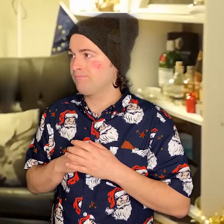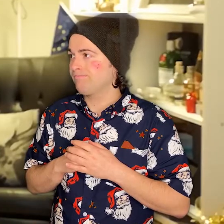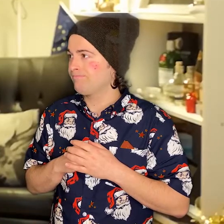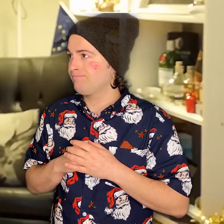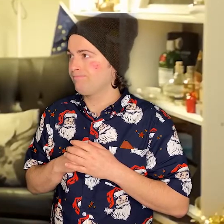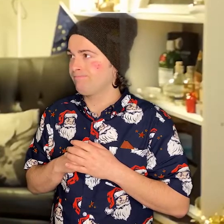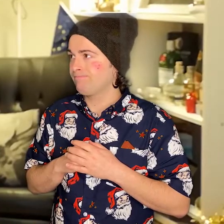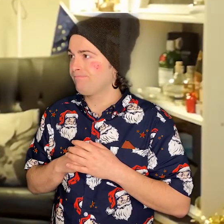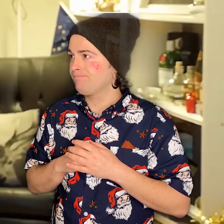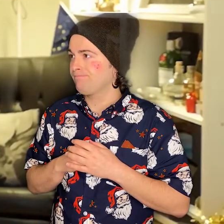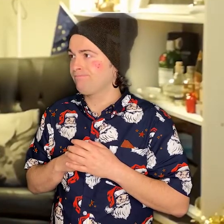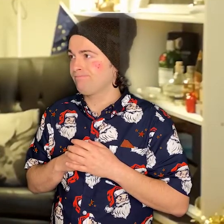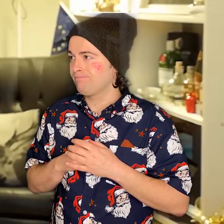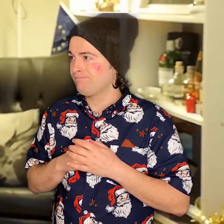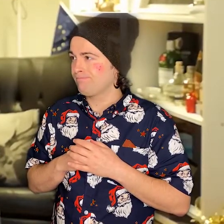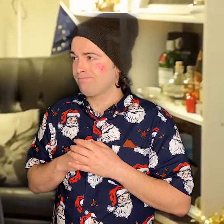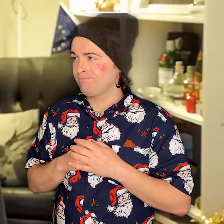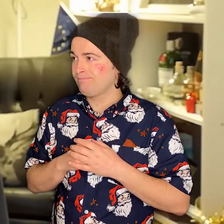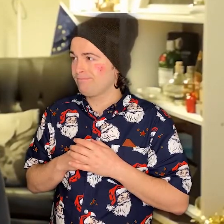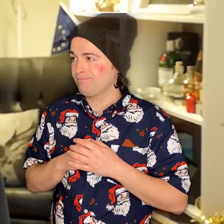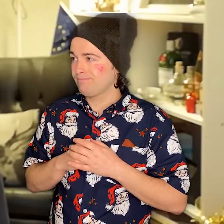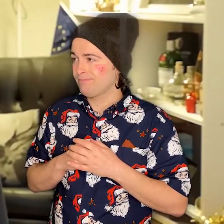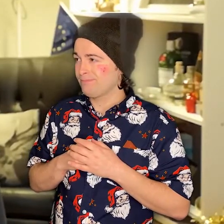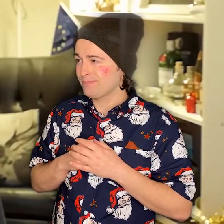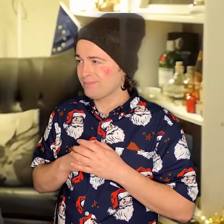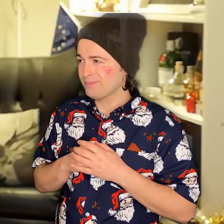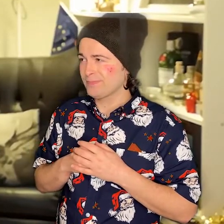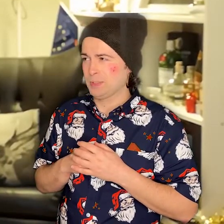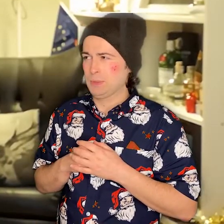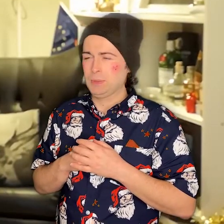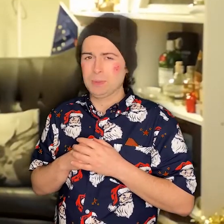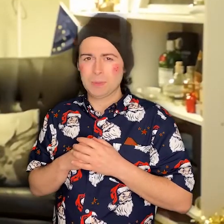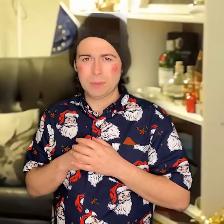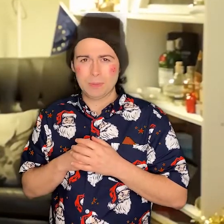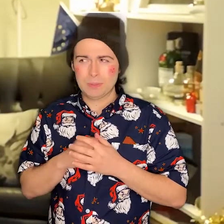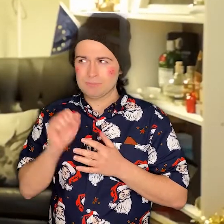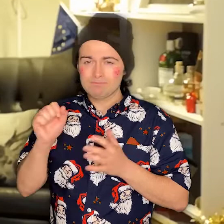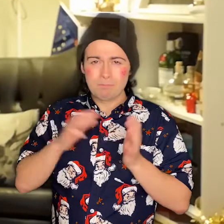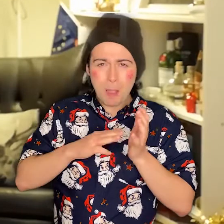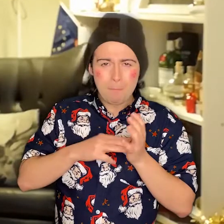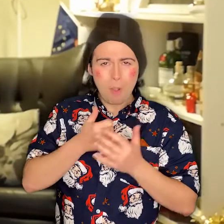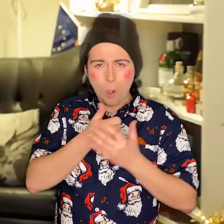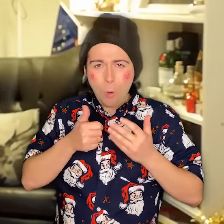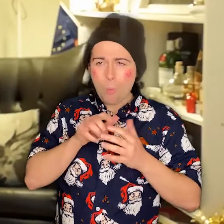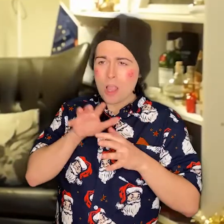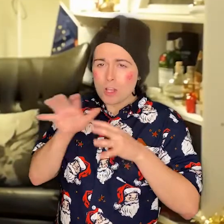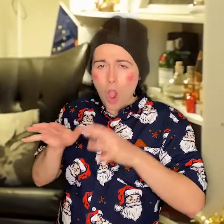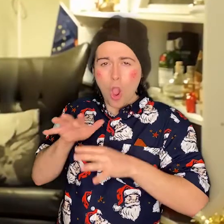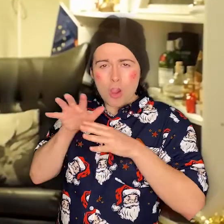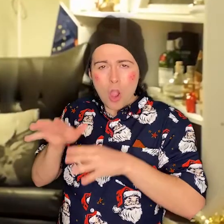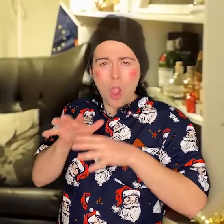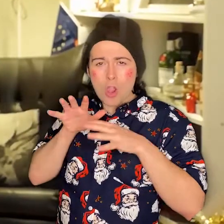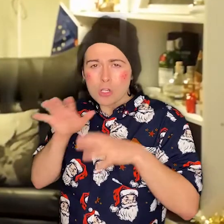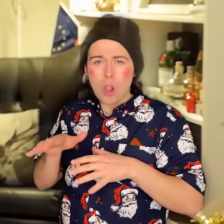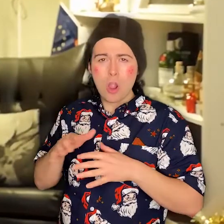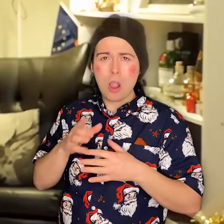Last night. She comes barging into our room at three in the morning saying she’s had a nightmare, demands to sleep in our bed